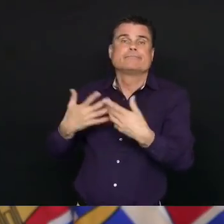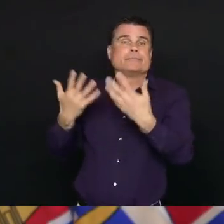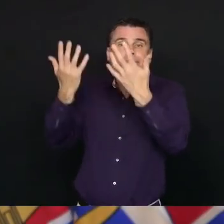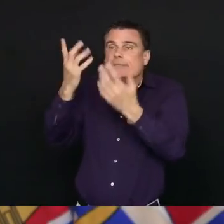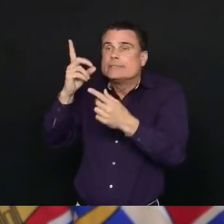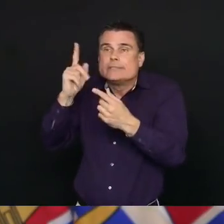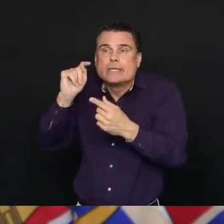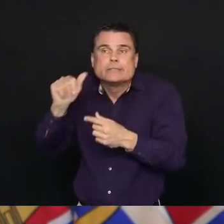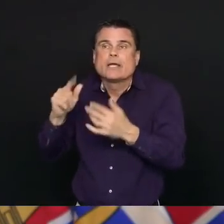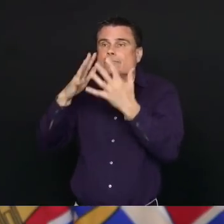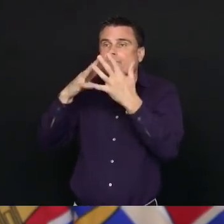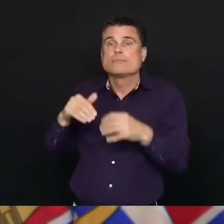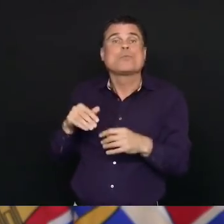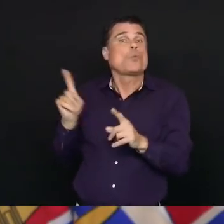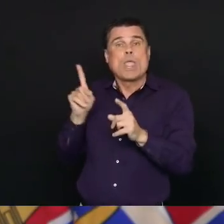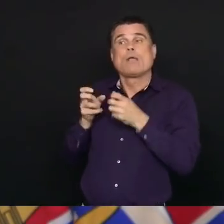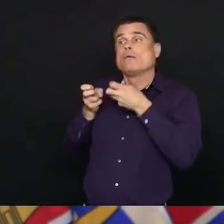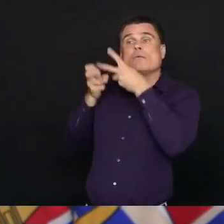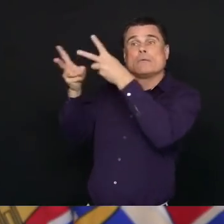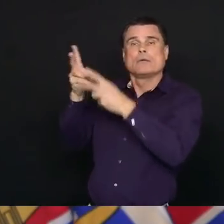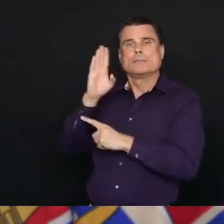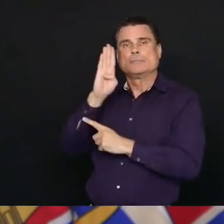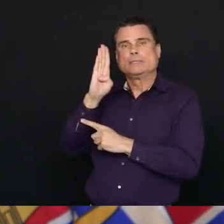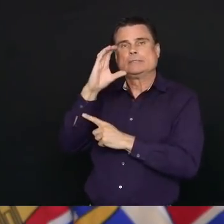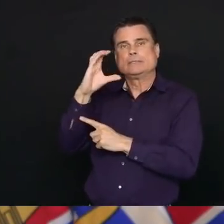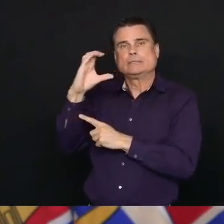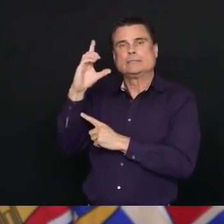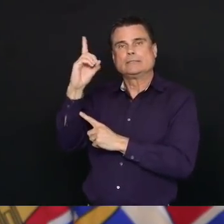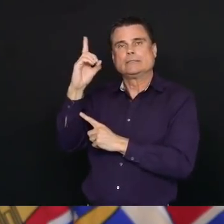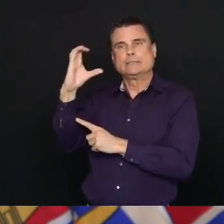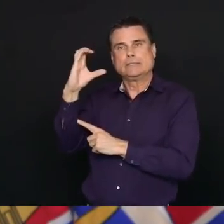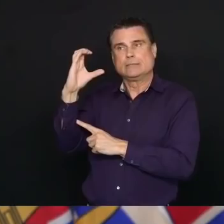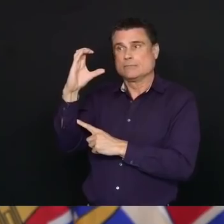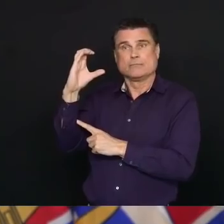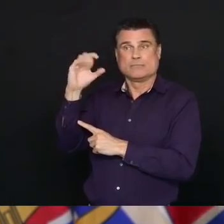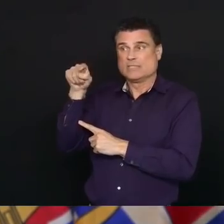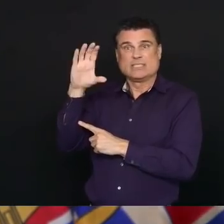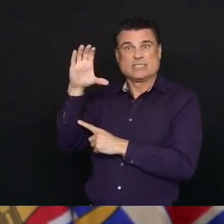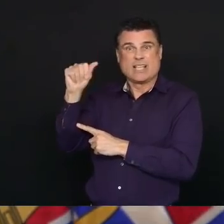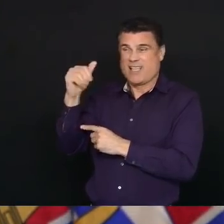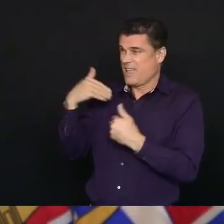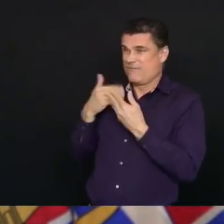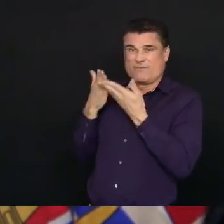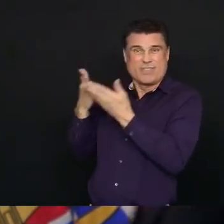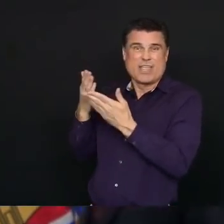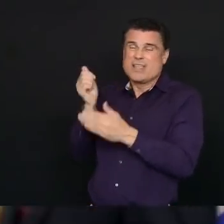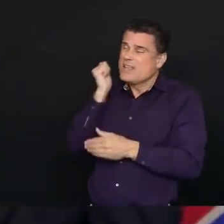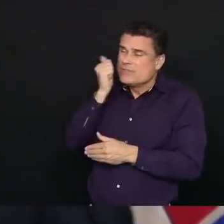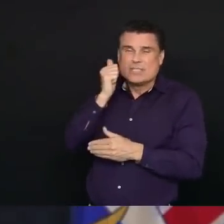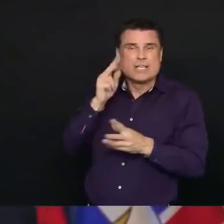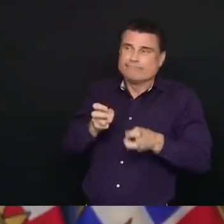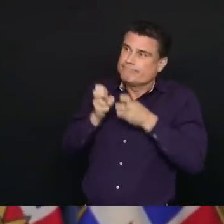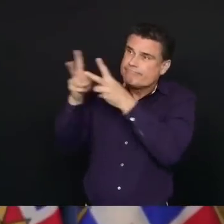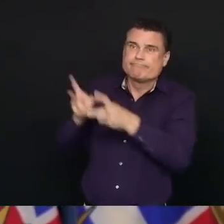are using. We will continue to present and we publish the ongoing epidemiological curve and the case counts and or test positive